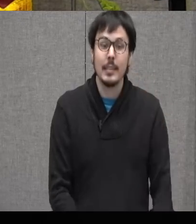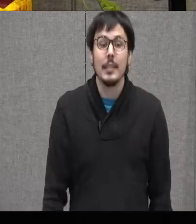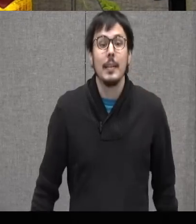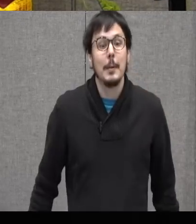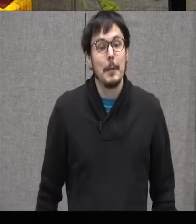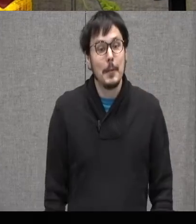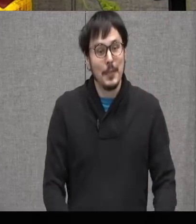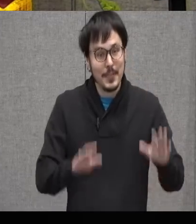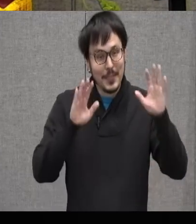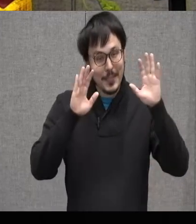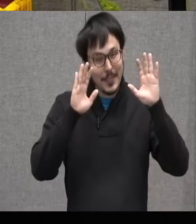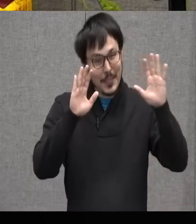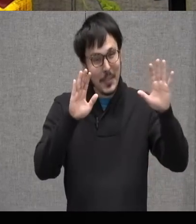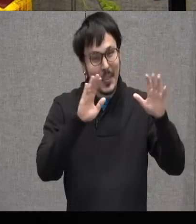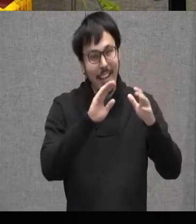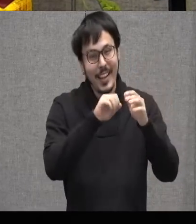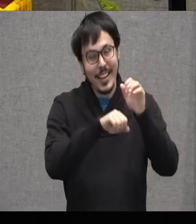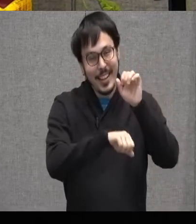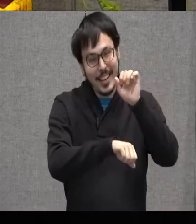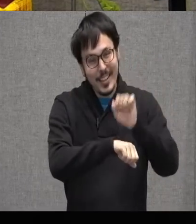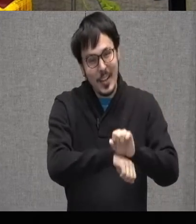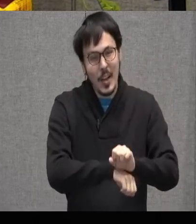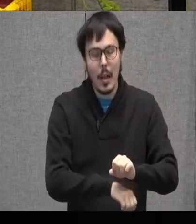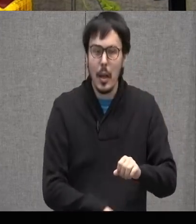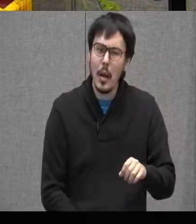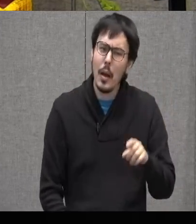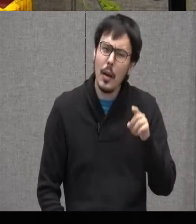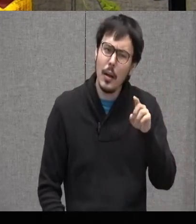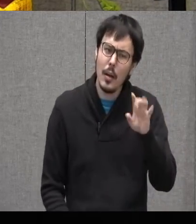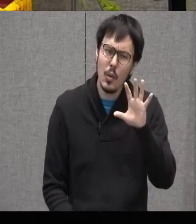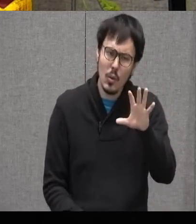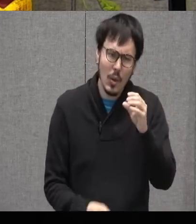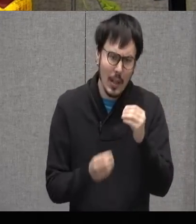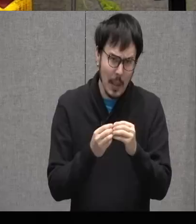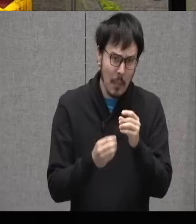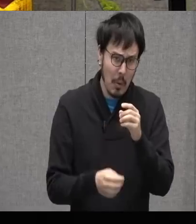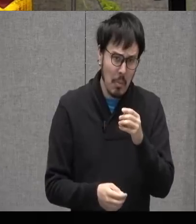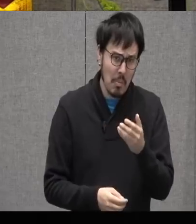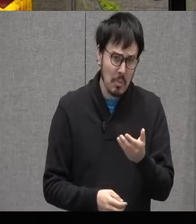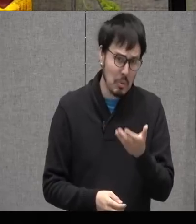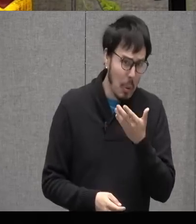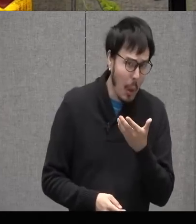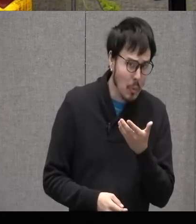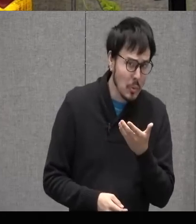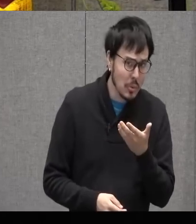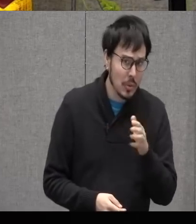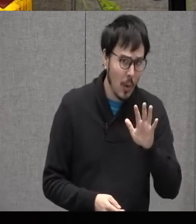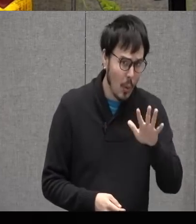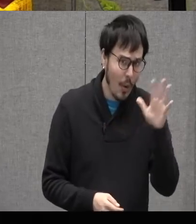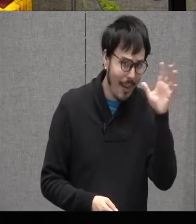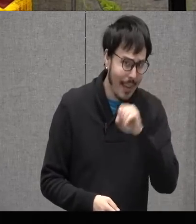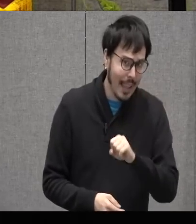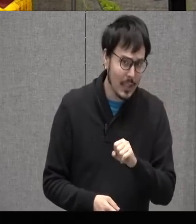Great job, was your number close to 28? Or was it really far away?